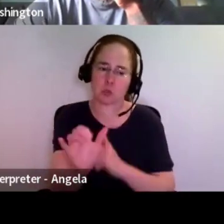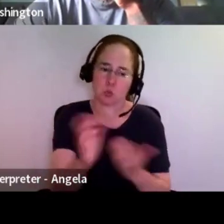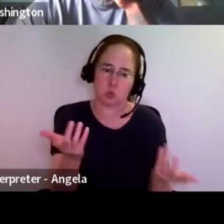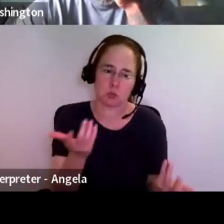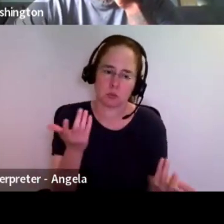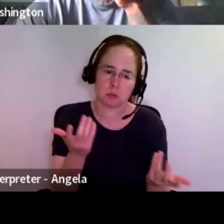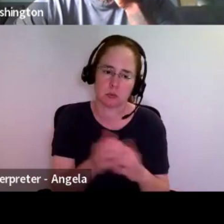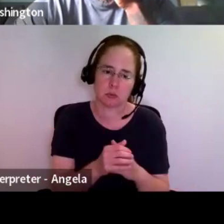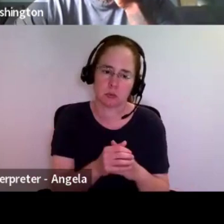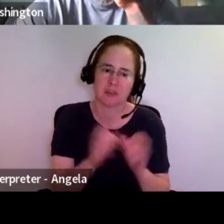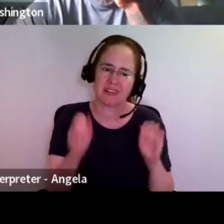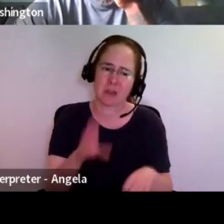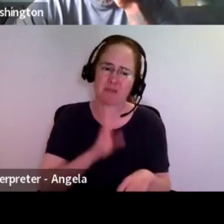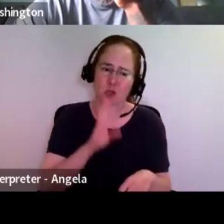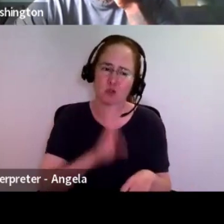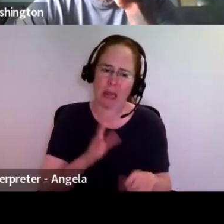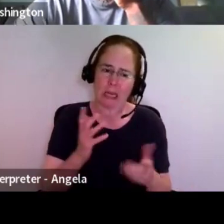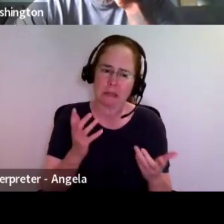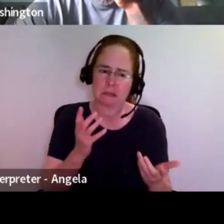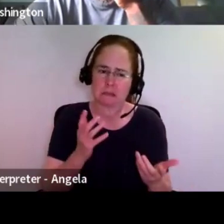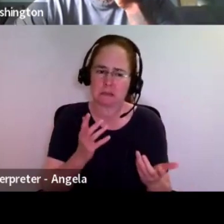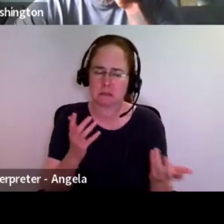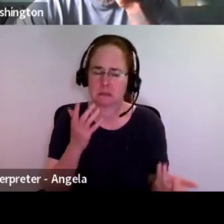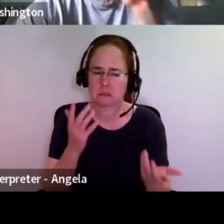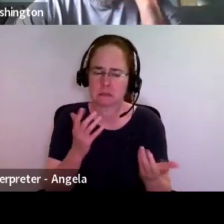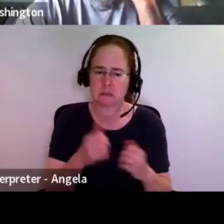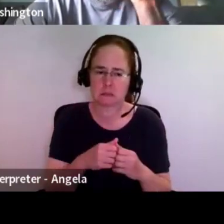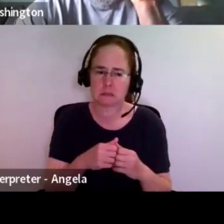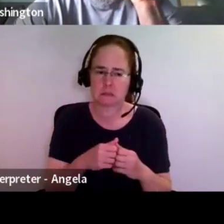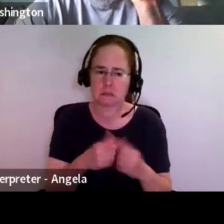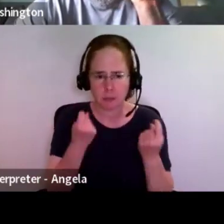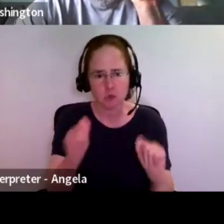very frustrating sometimes when you're trying to propose or